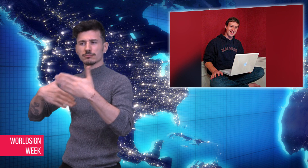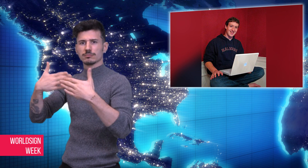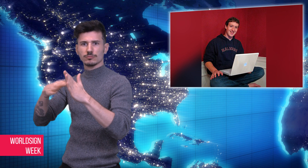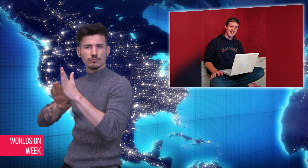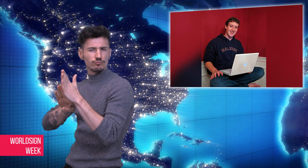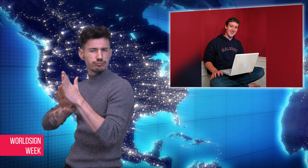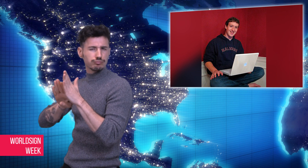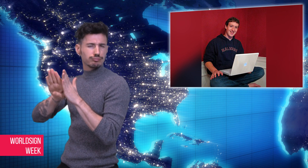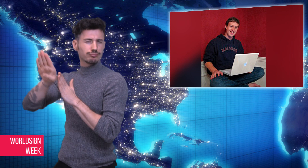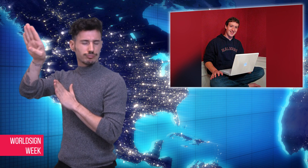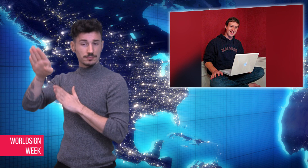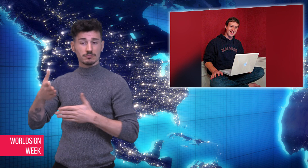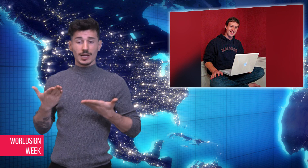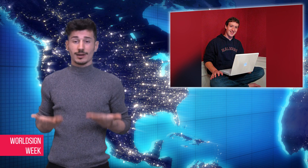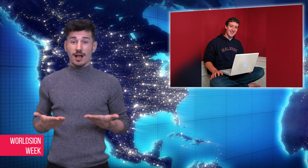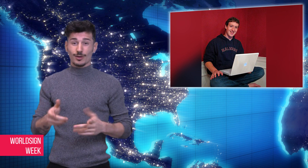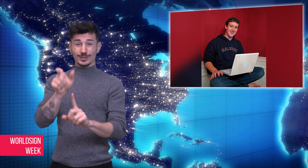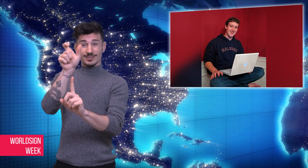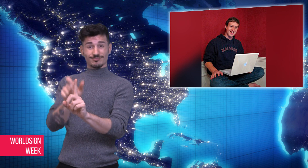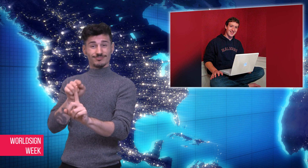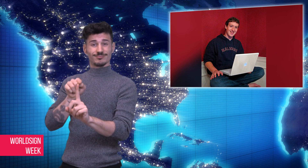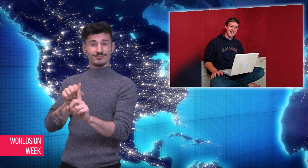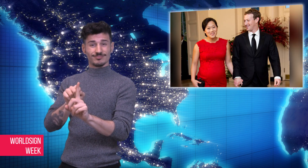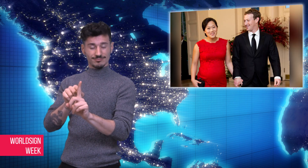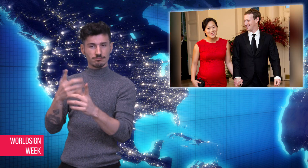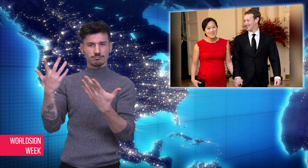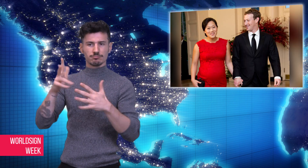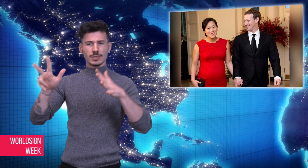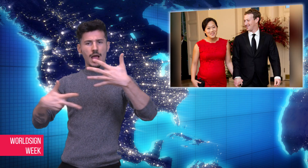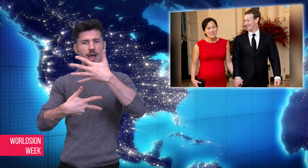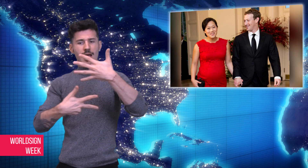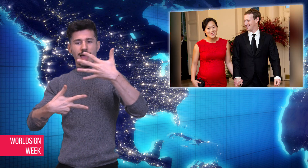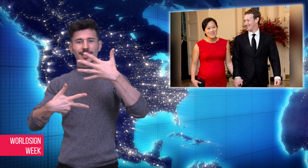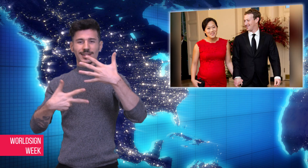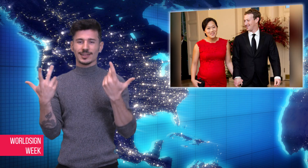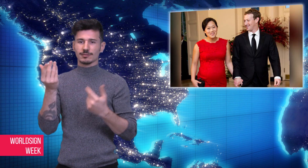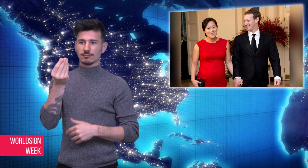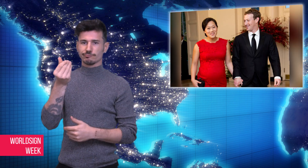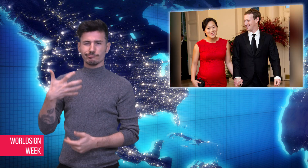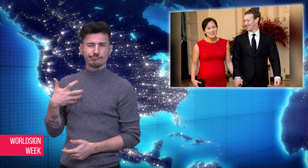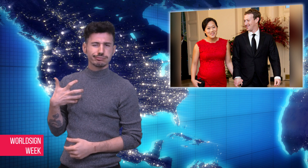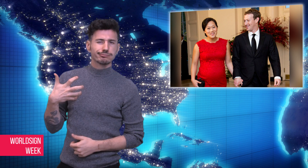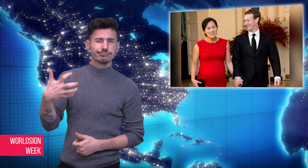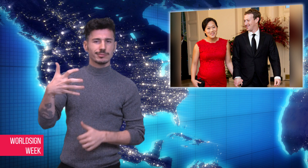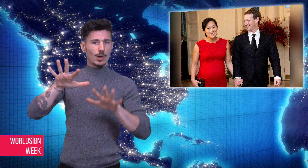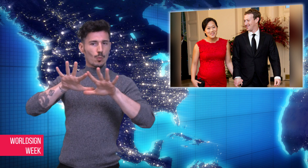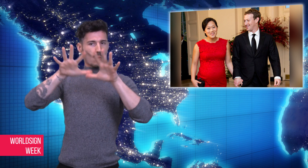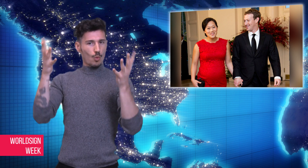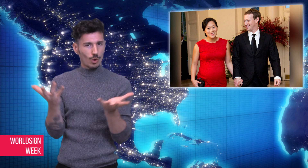Facebook and has become the eighth richest person in